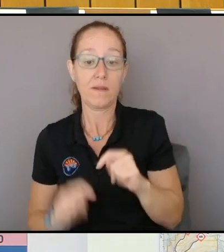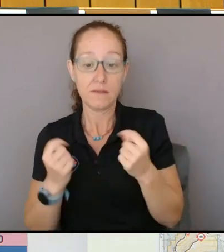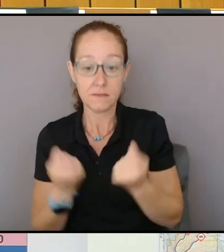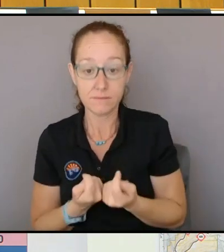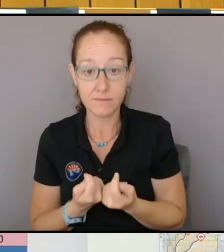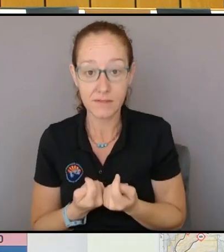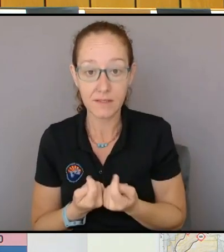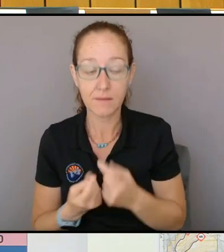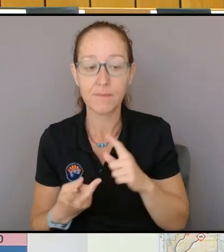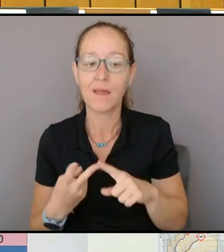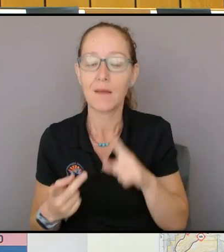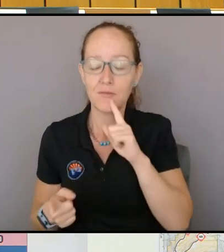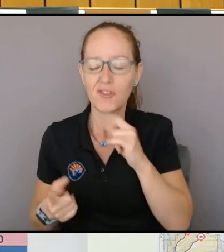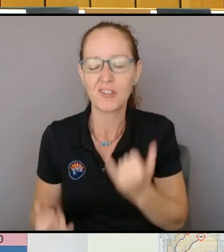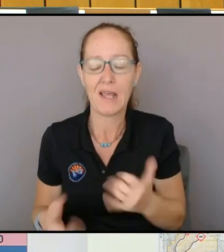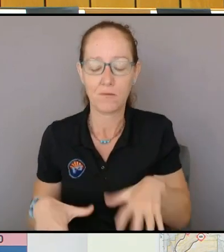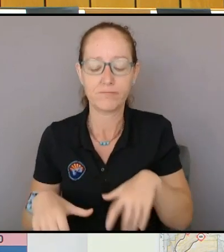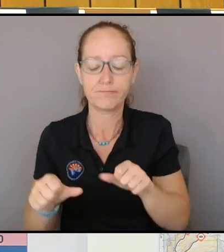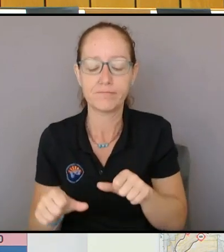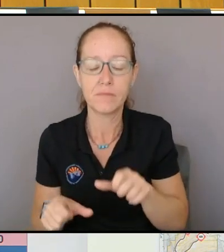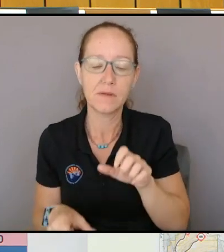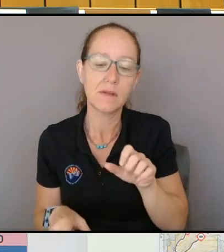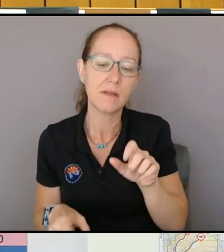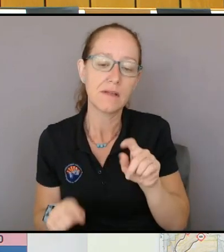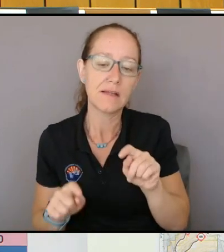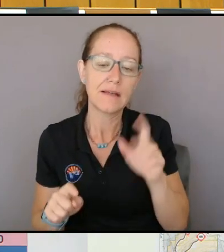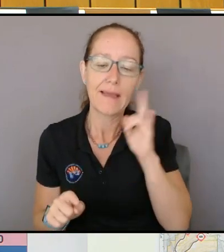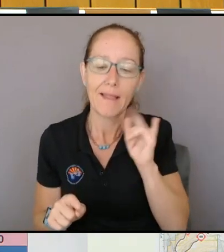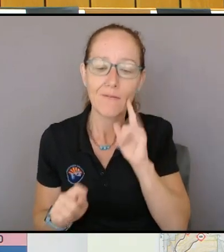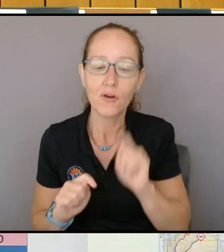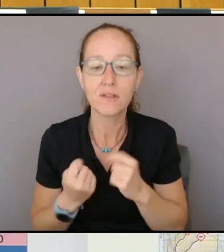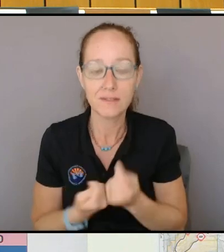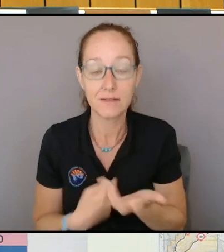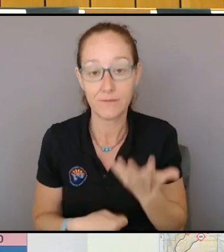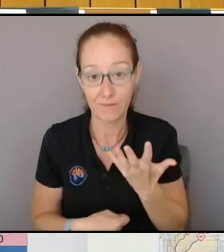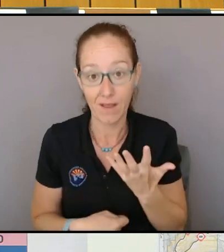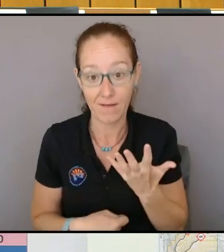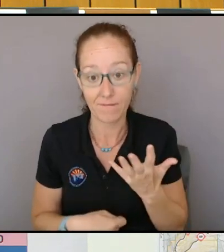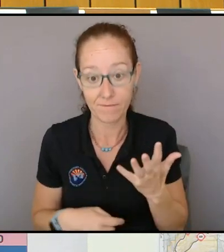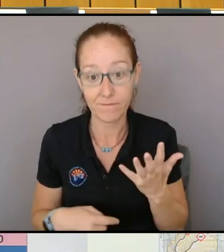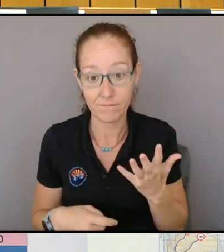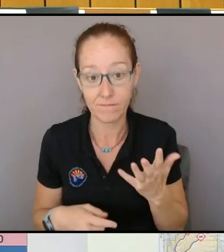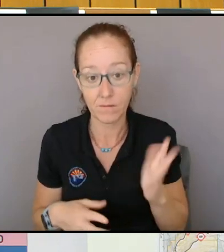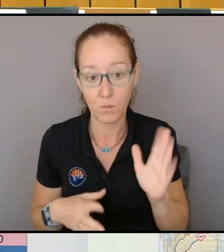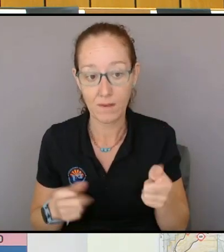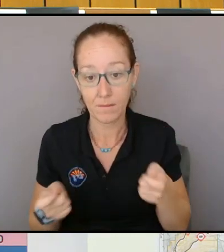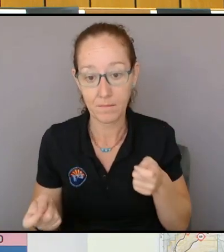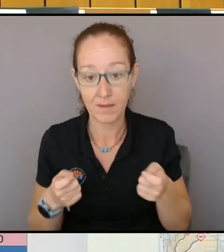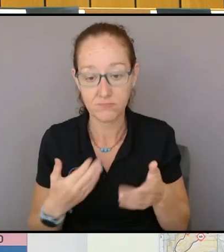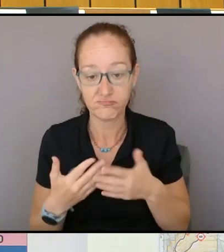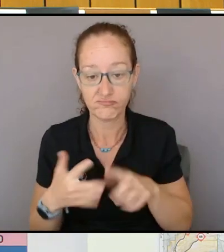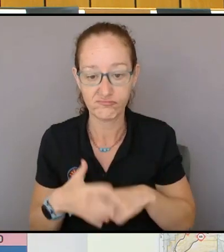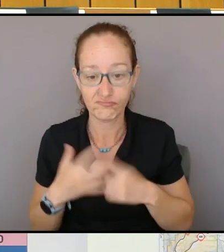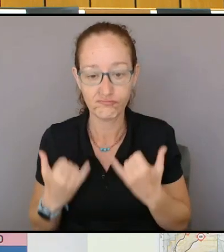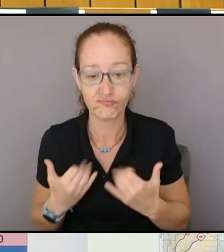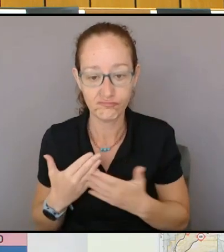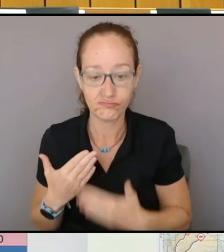that's taking over the management of that portion of the fire today. That's really probably their